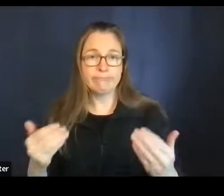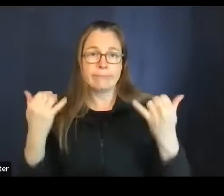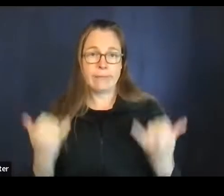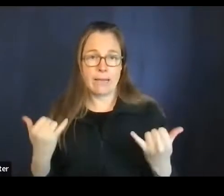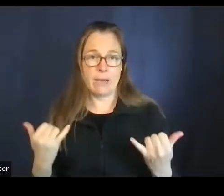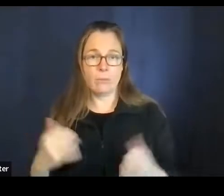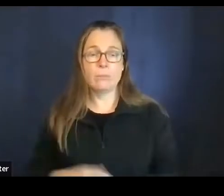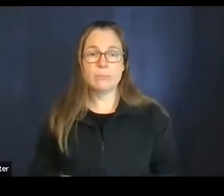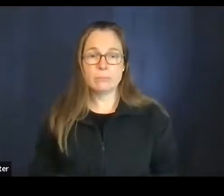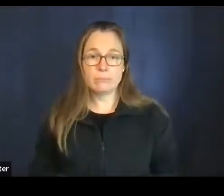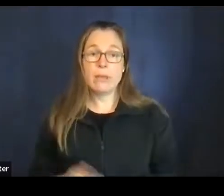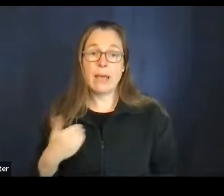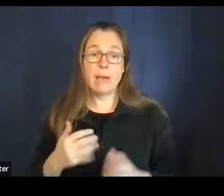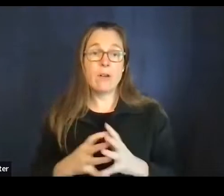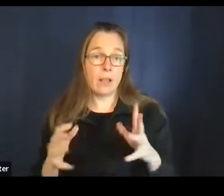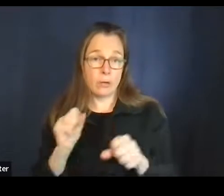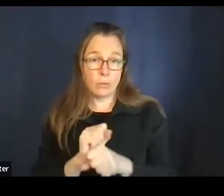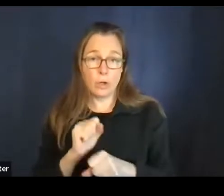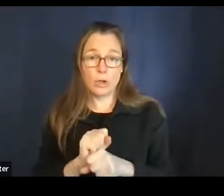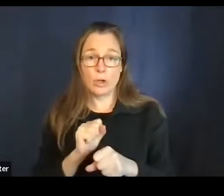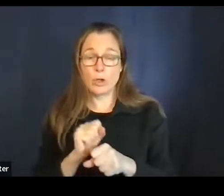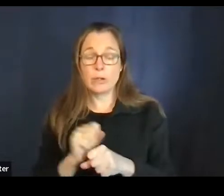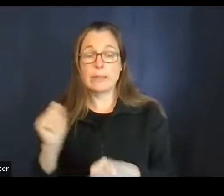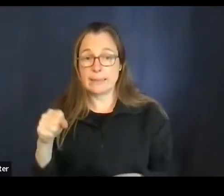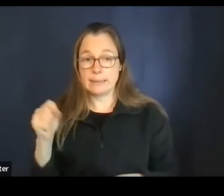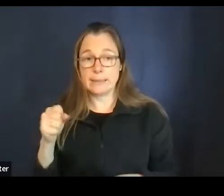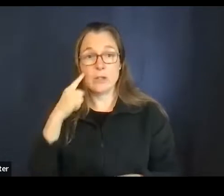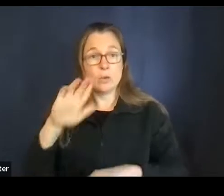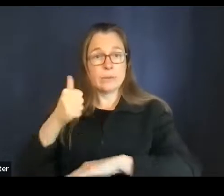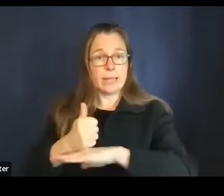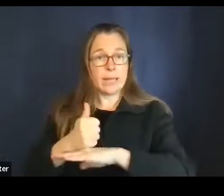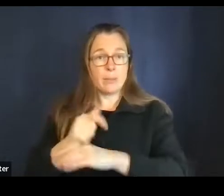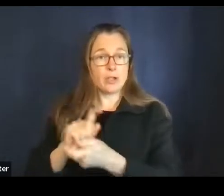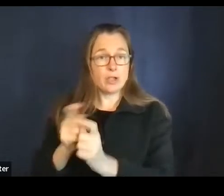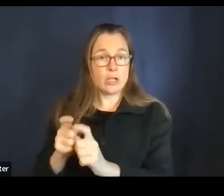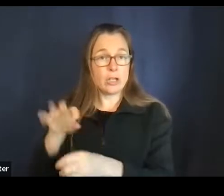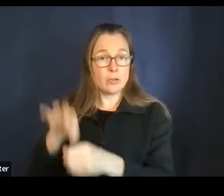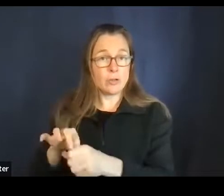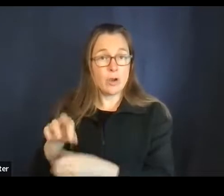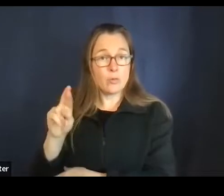We have our work cut out for us to implement election reforms of ranked choice voting and district elections.